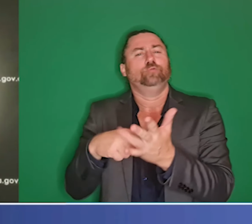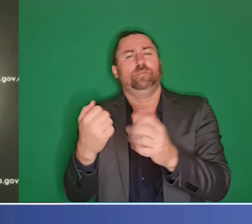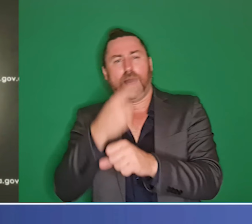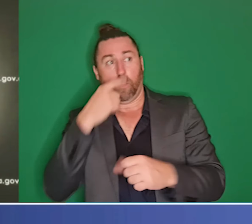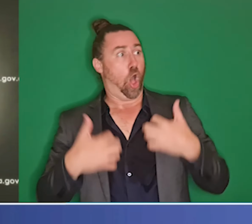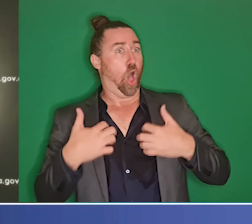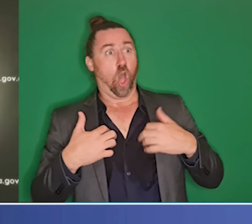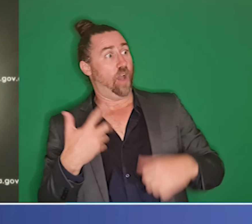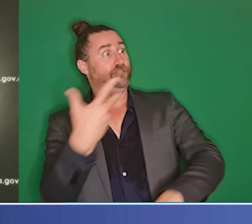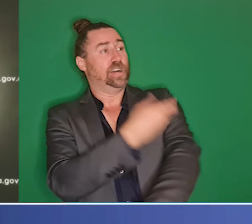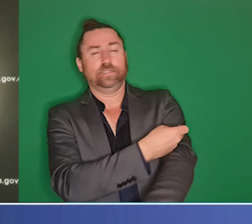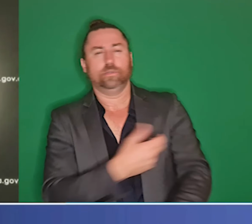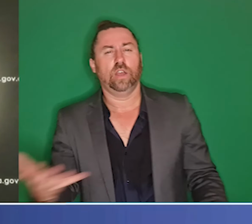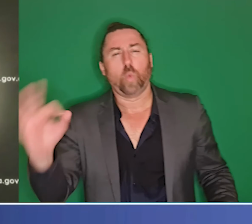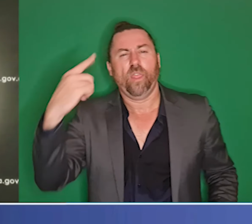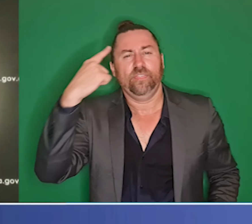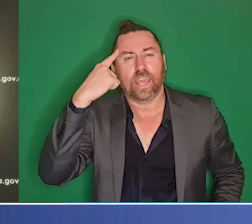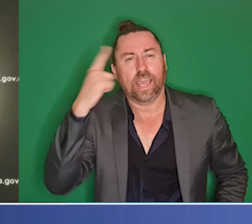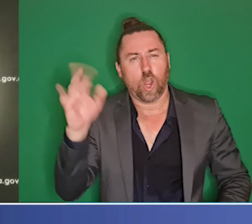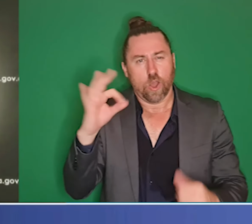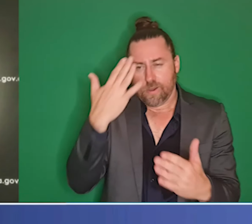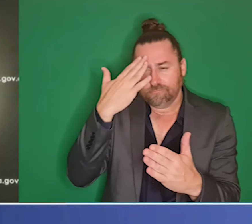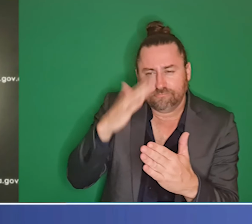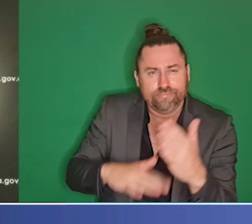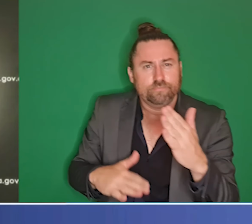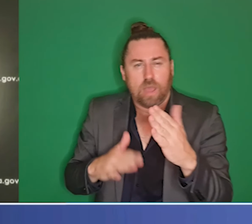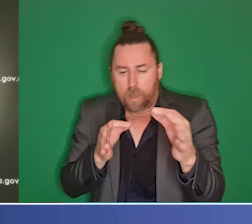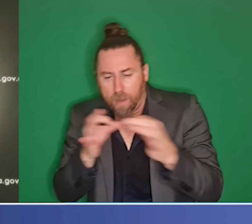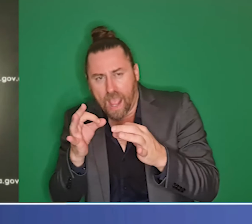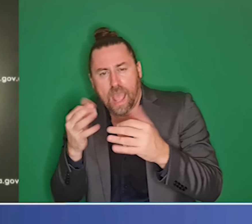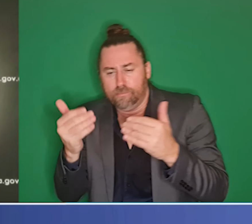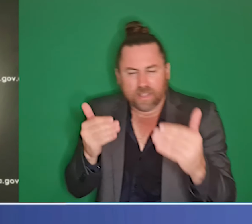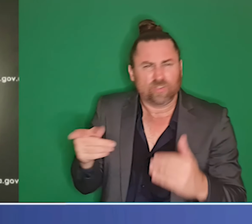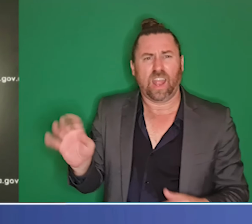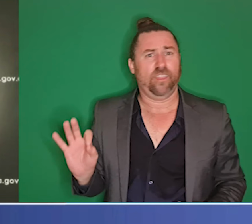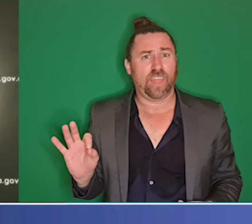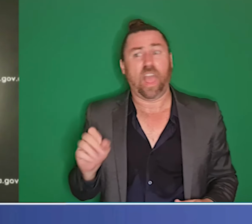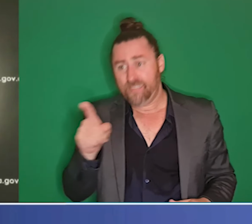there are no numbers, they have not done the work, and it could have a profound impact on denying health care